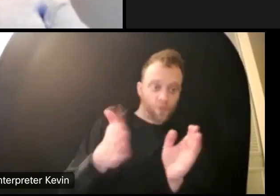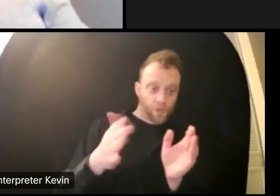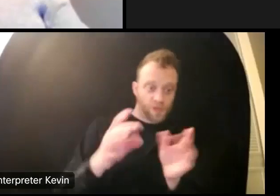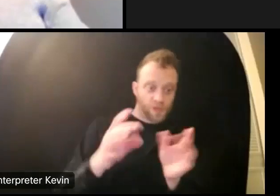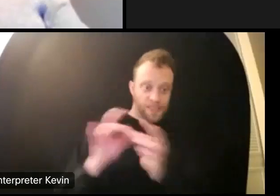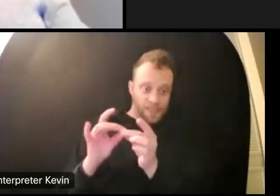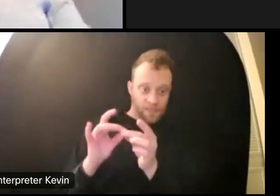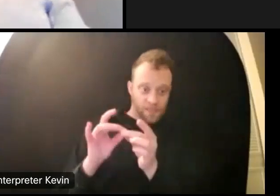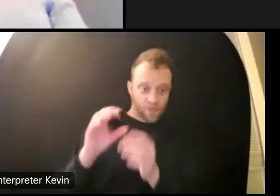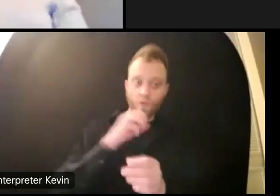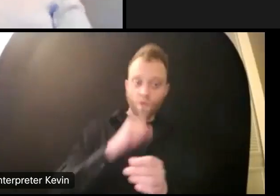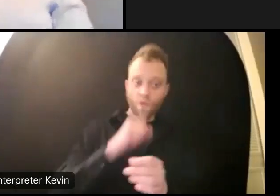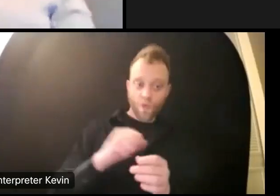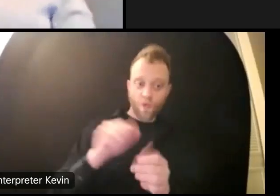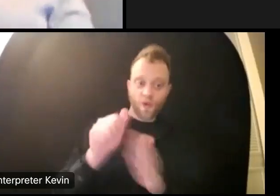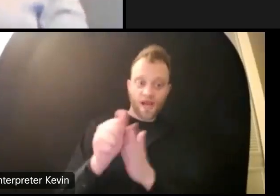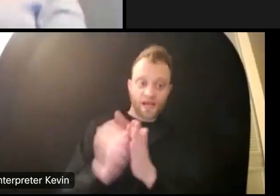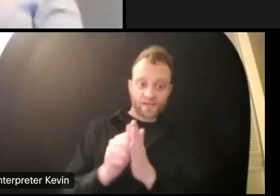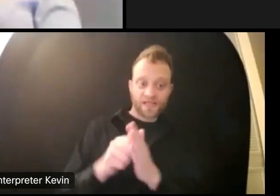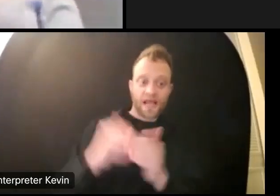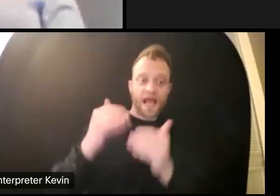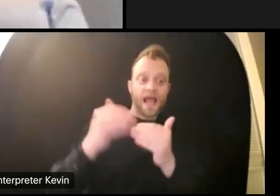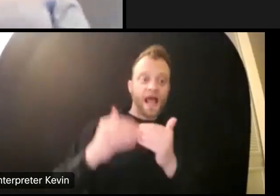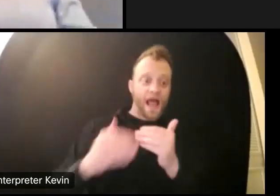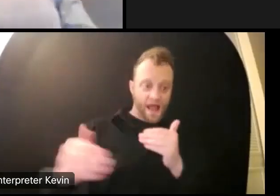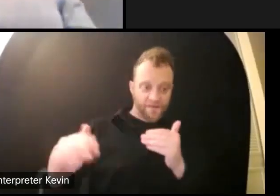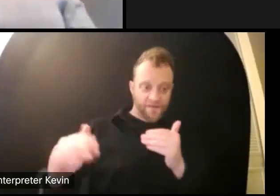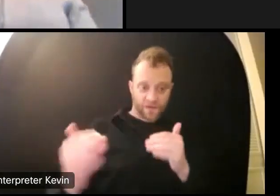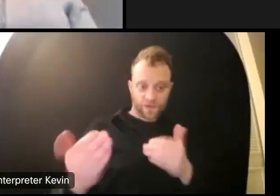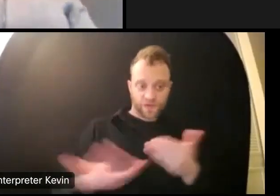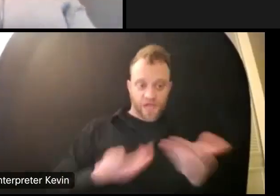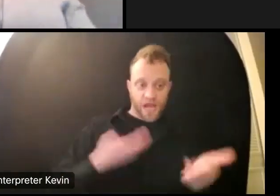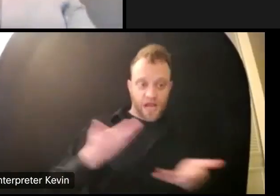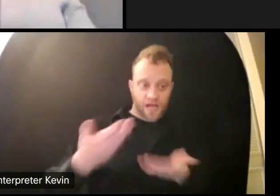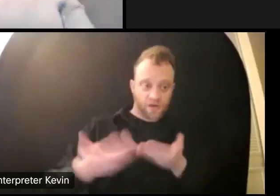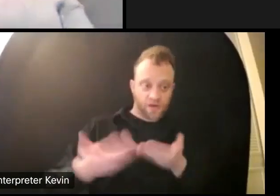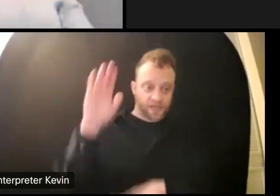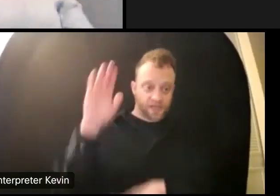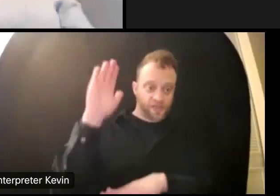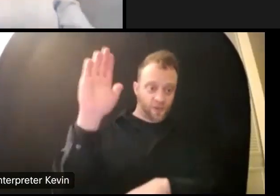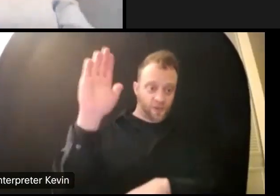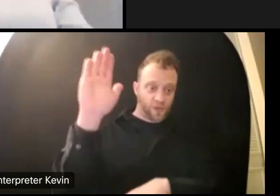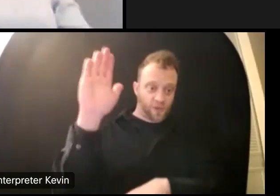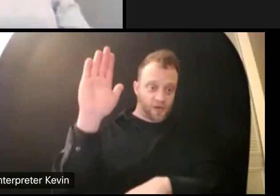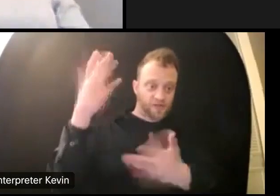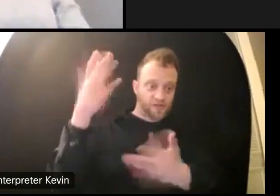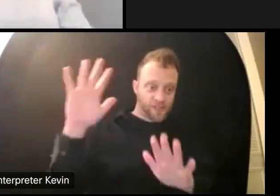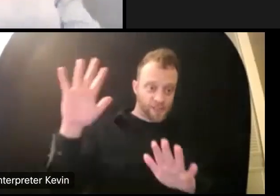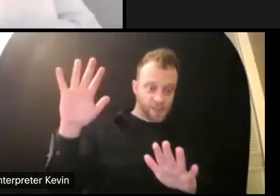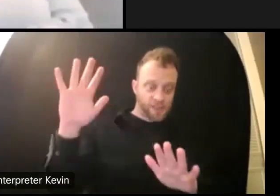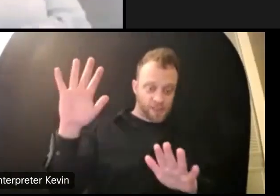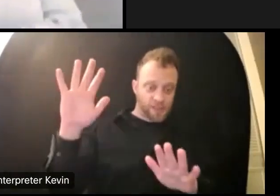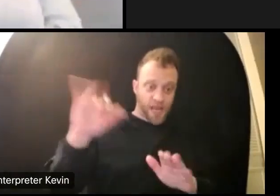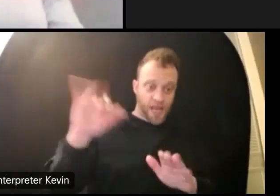are sworn in. These accounts the anc.dc.gov is a government account and therefore has to be